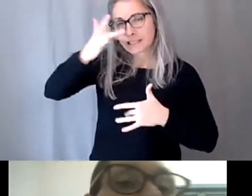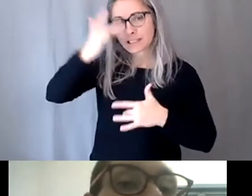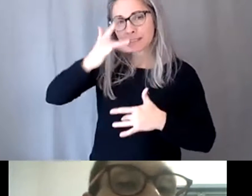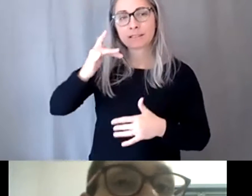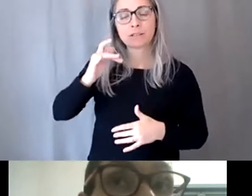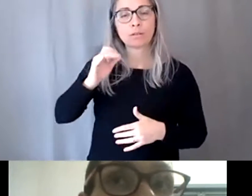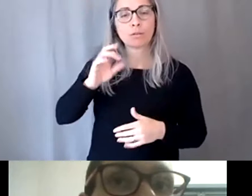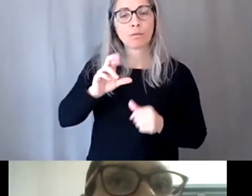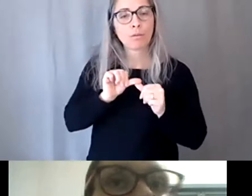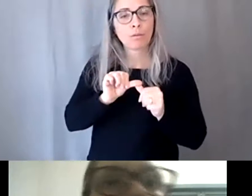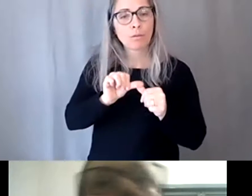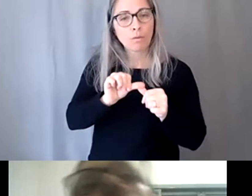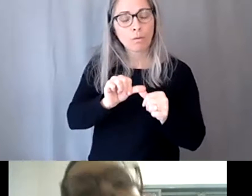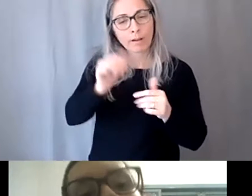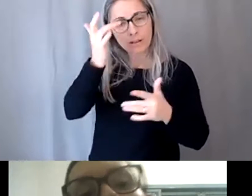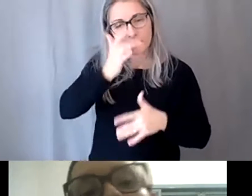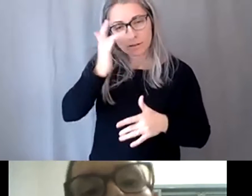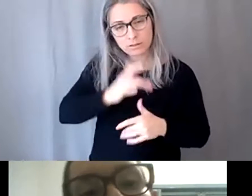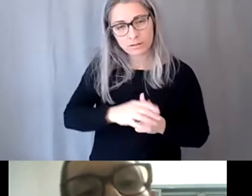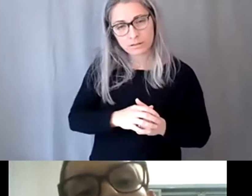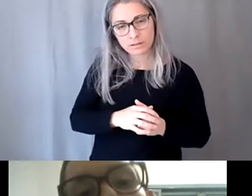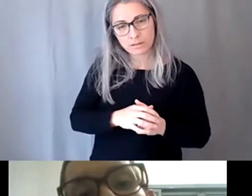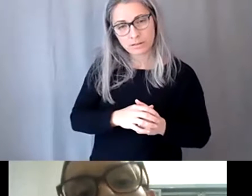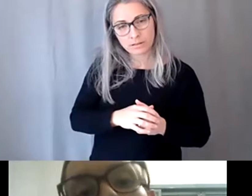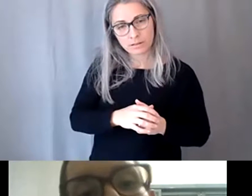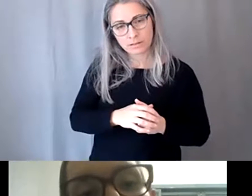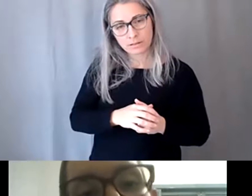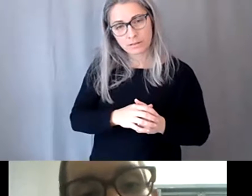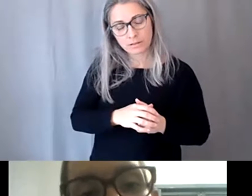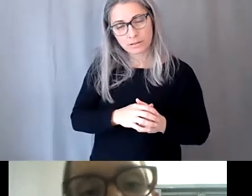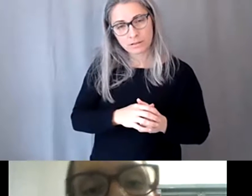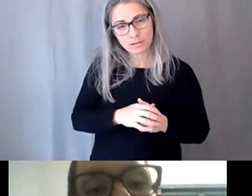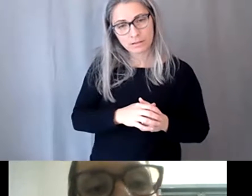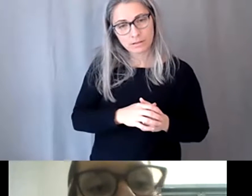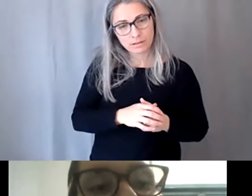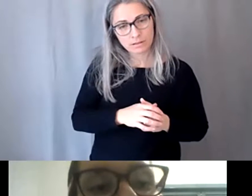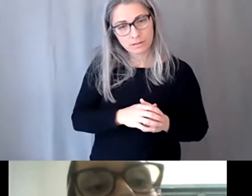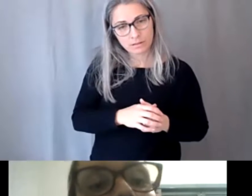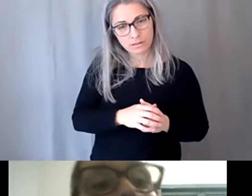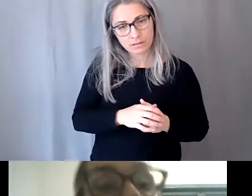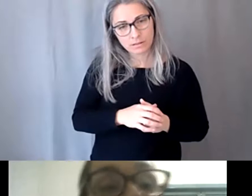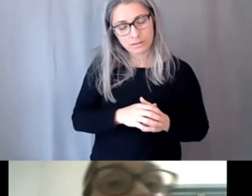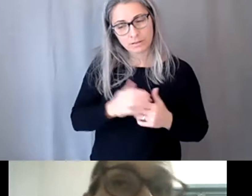we have specifically people to see disabled people when